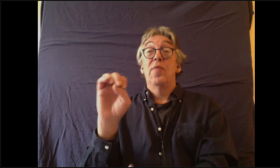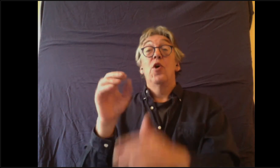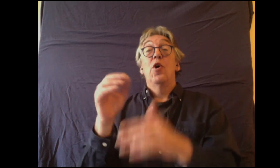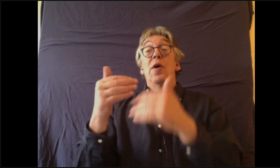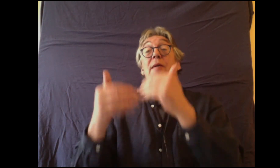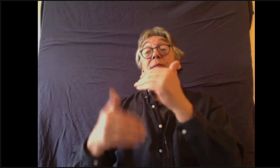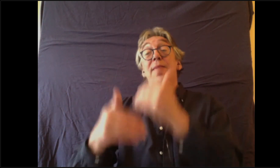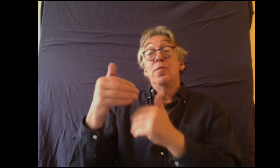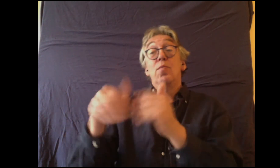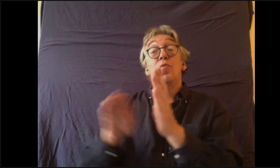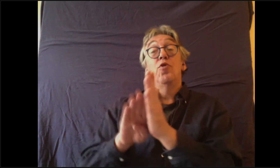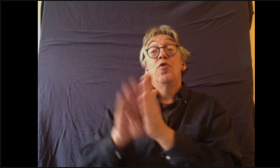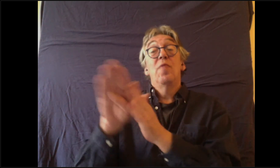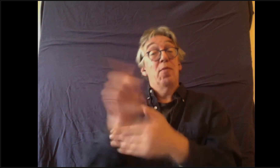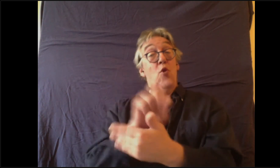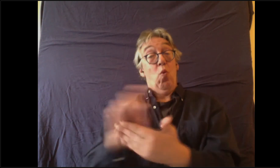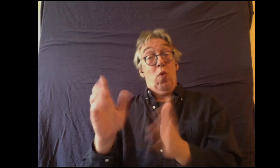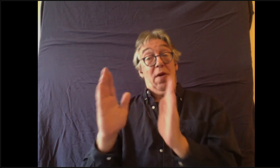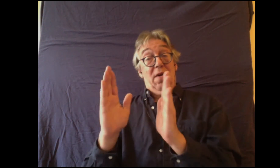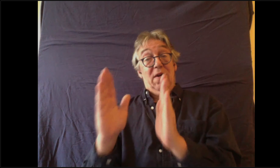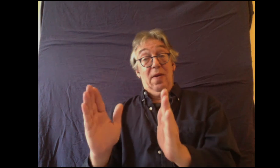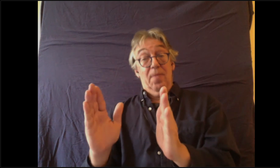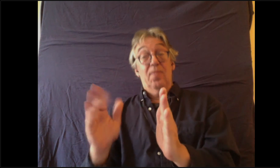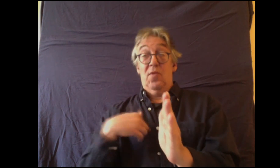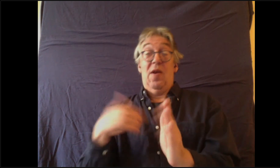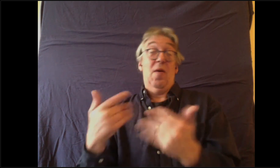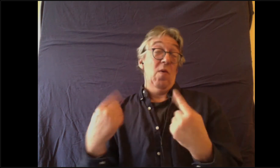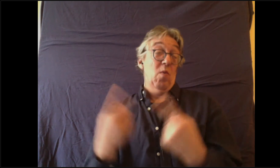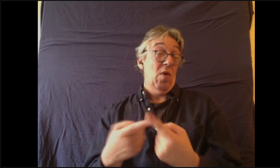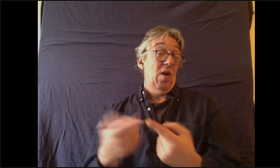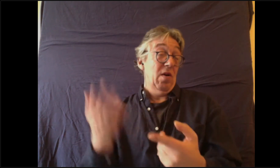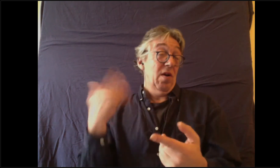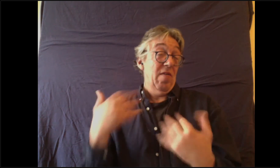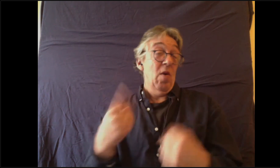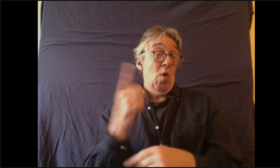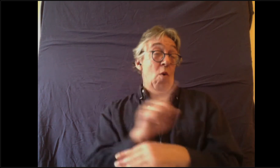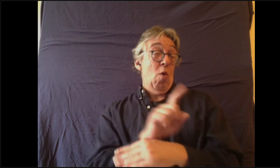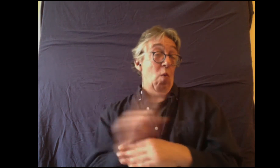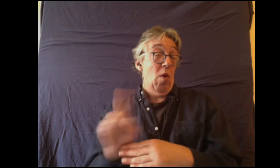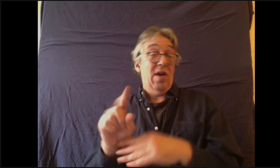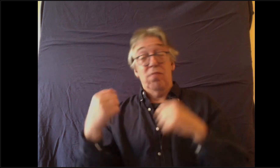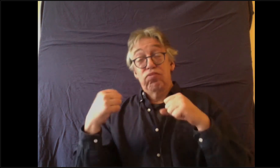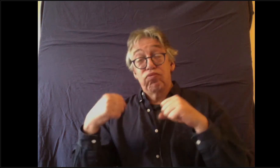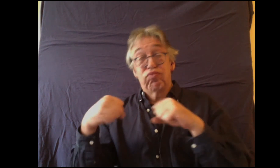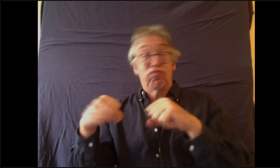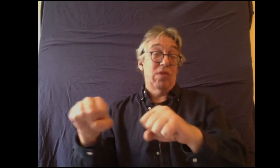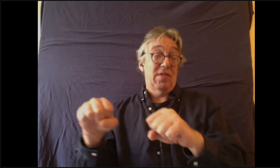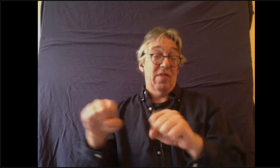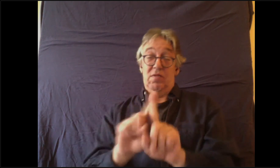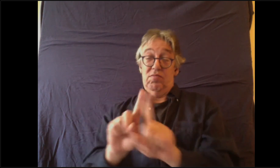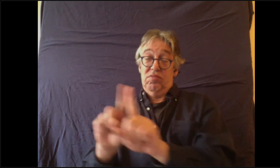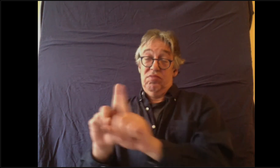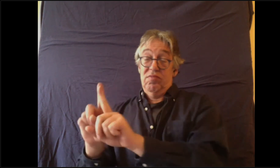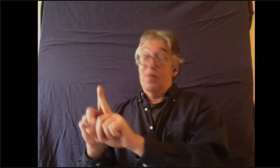And we had a week planed of activities. Can you tell us more about the other Kenyan DPOs